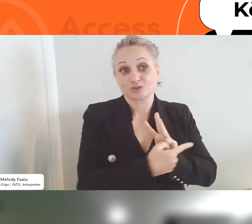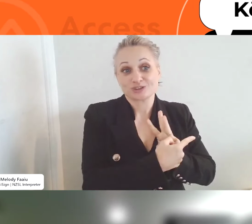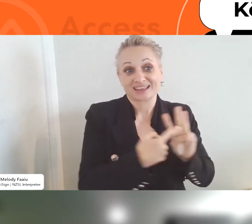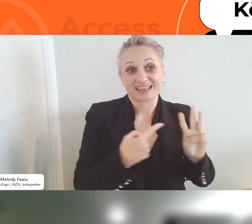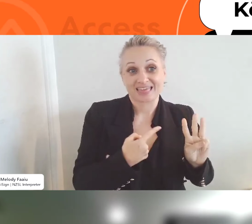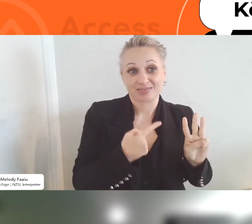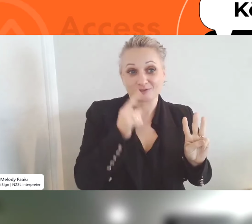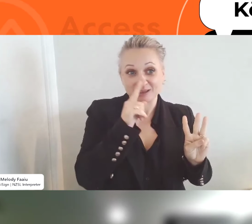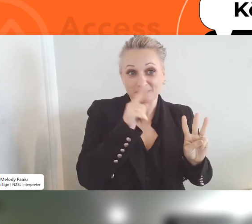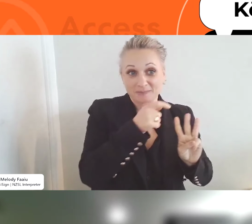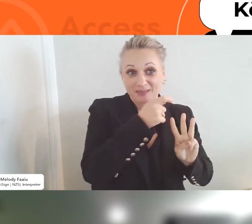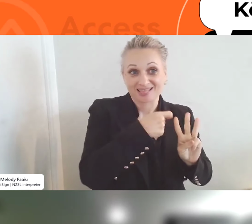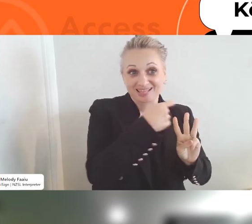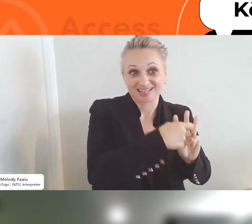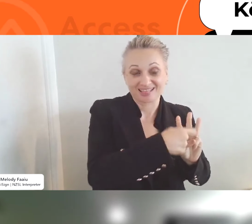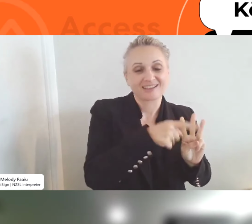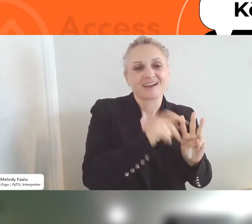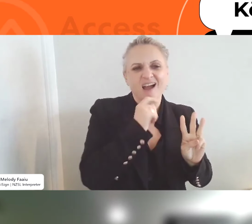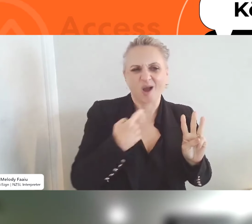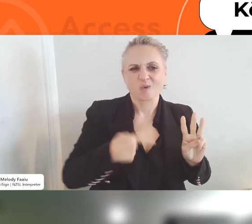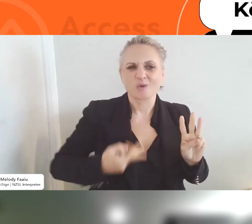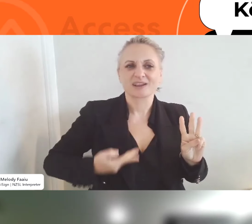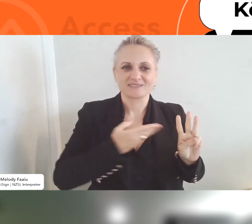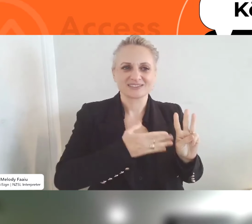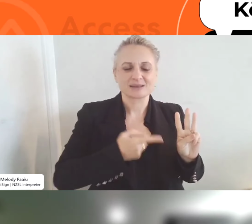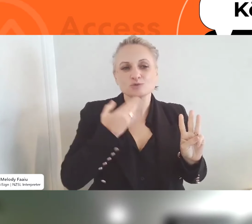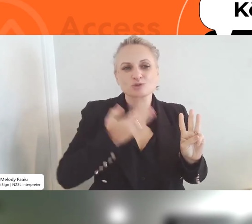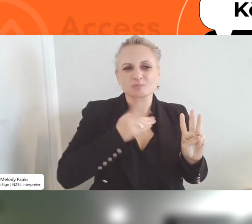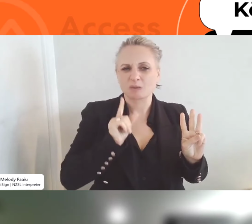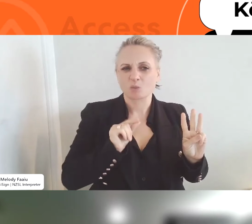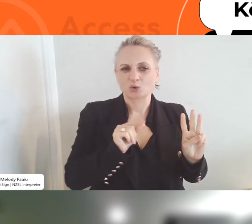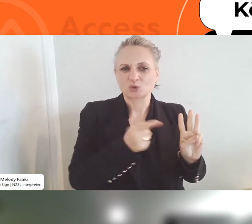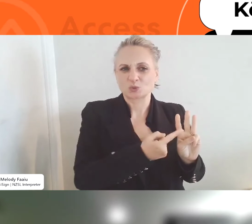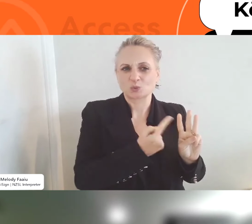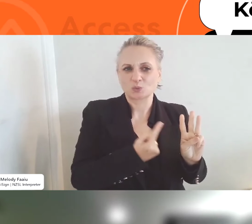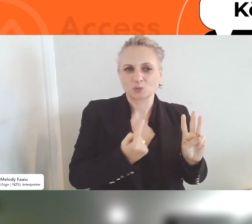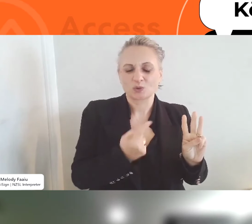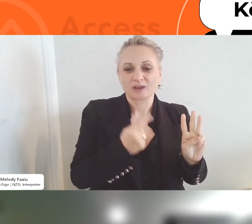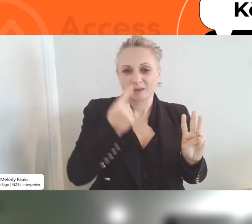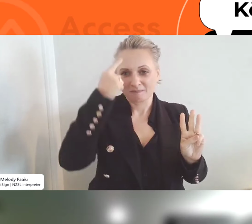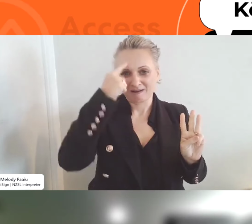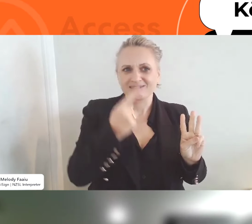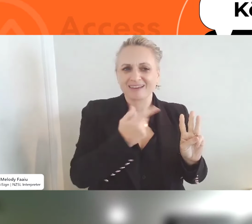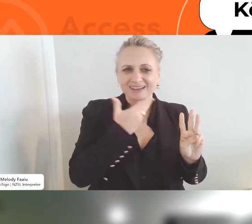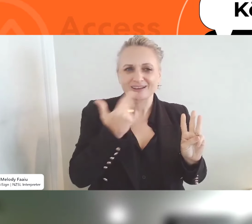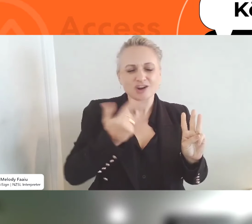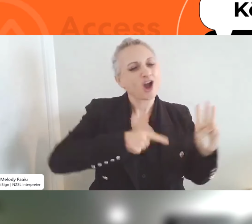them tell you a little bit about their job and what they do. But I think that we're going to have a nice spread of urban planning